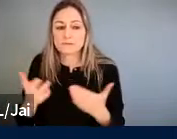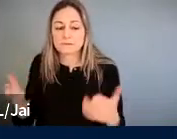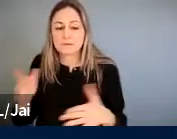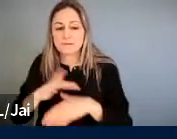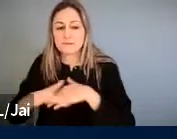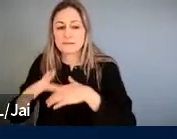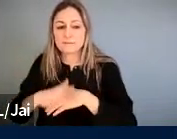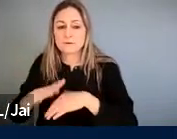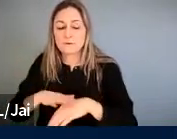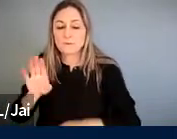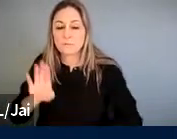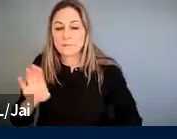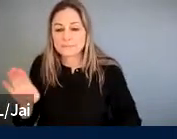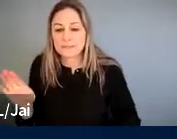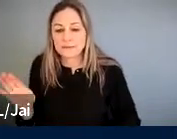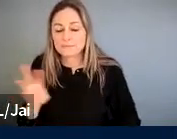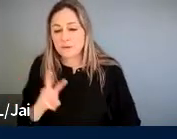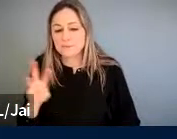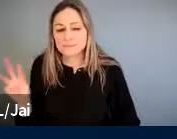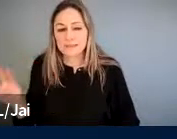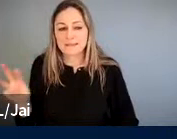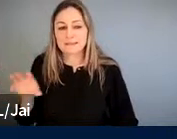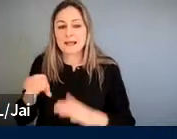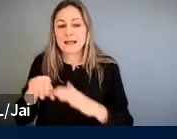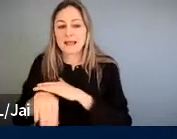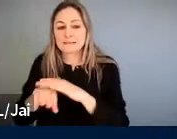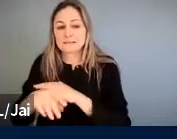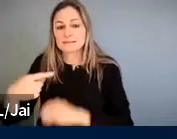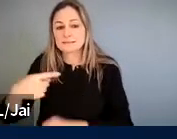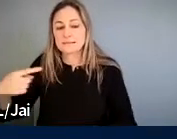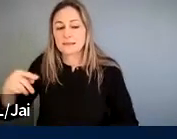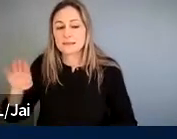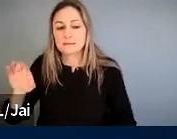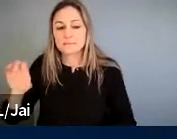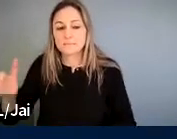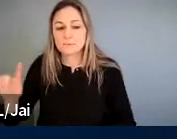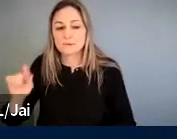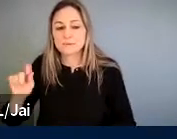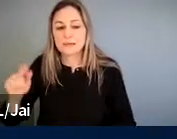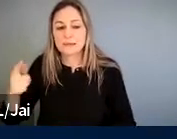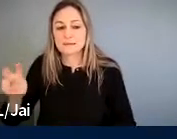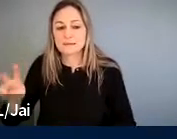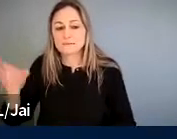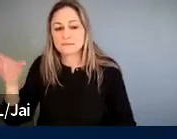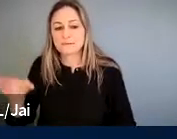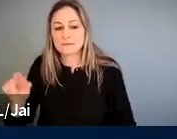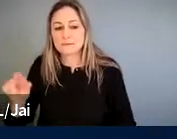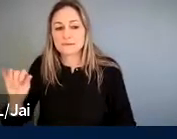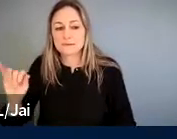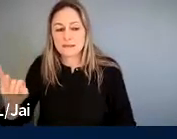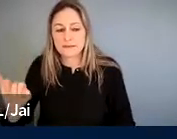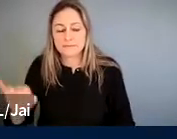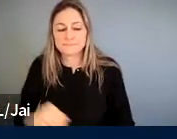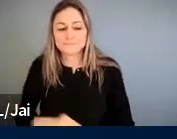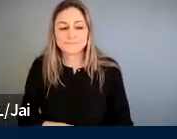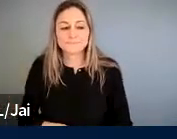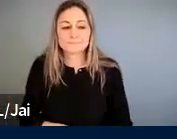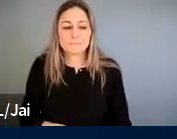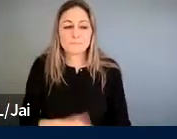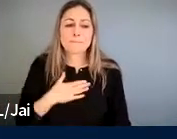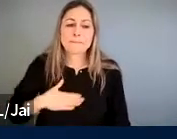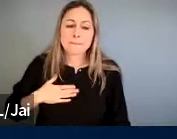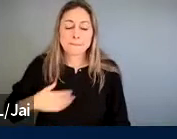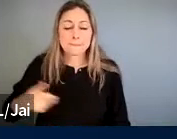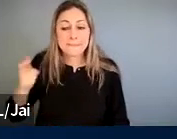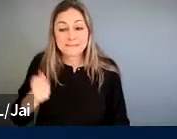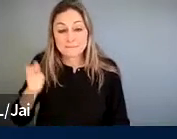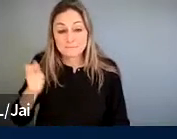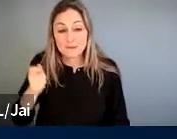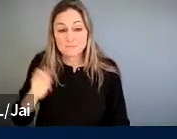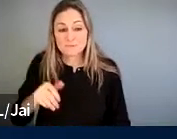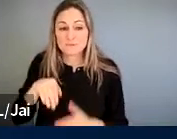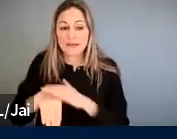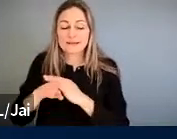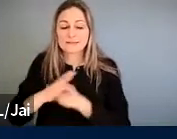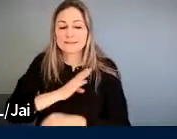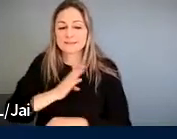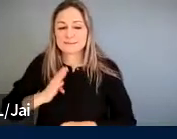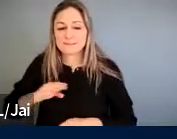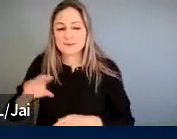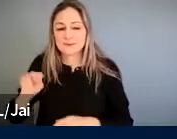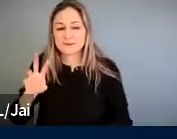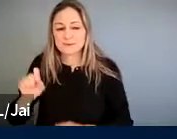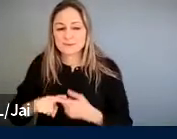the website, access board.gov/AI. Please subscribe to Access Board News to receive updates regarding